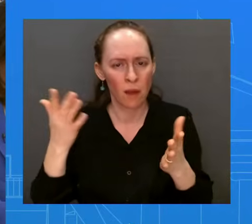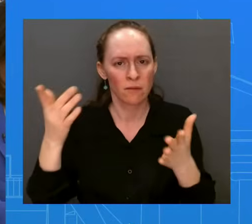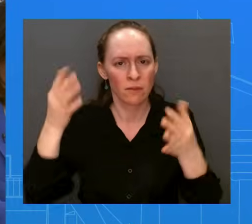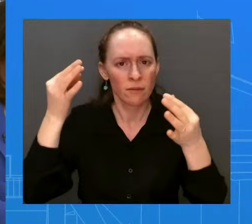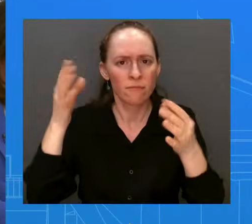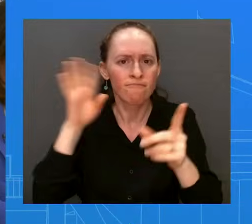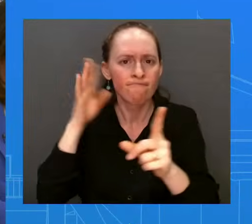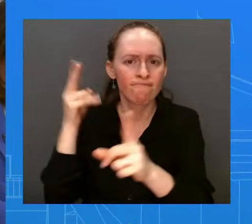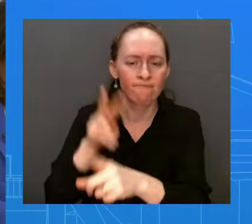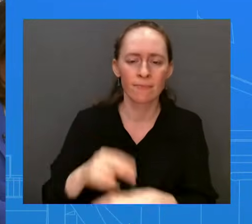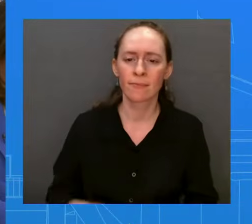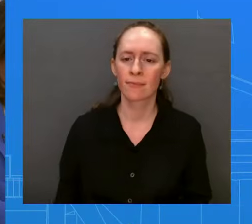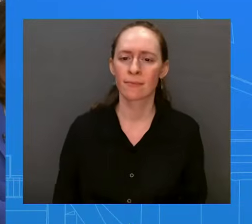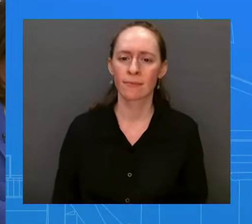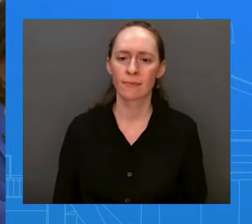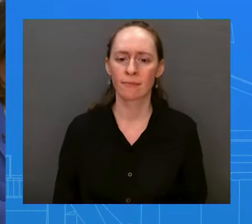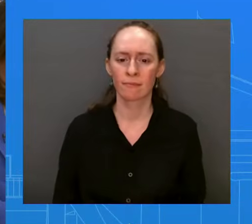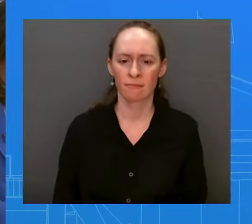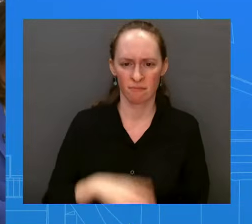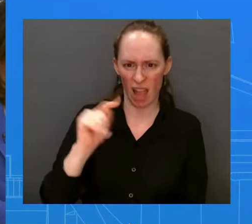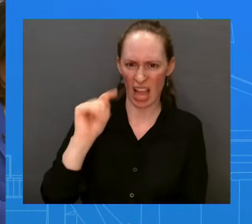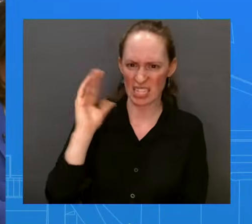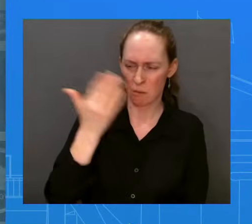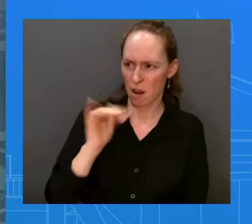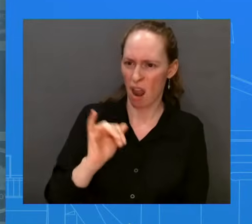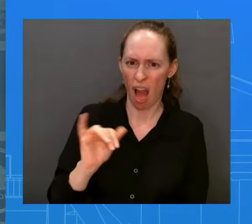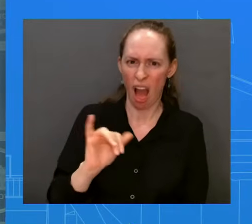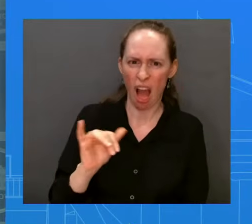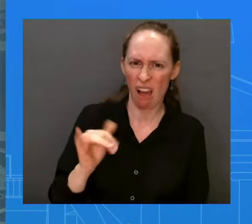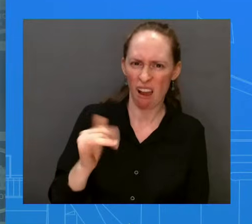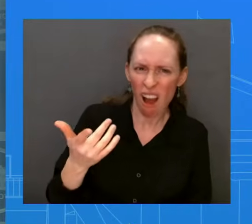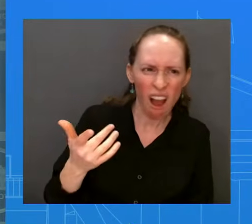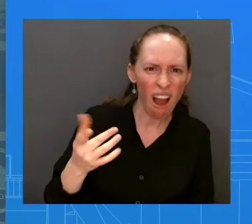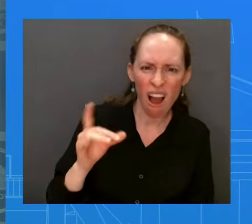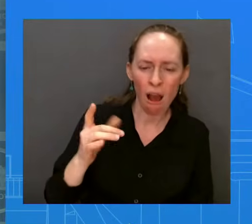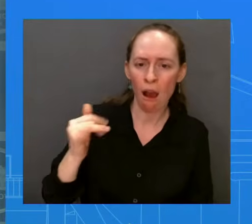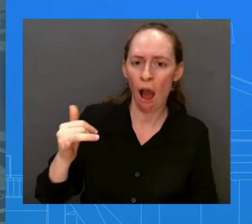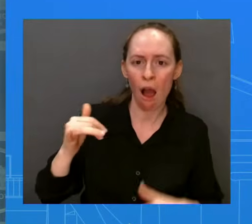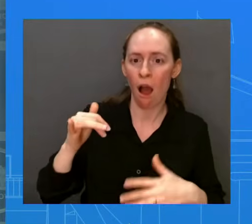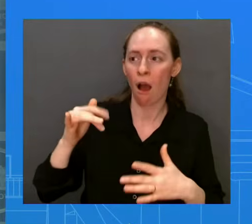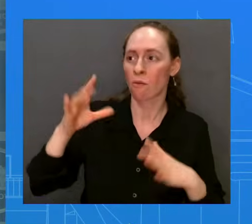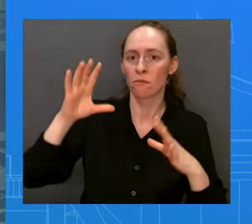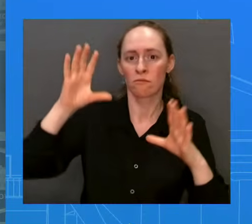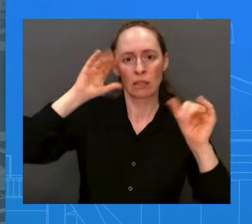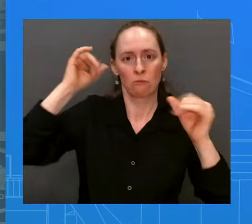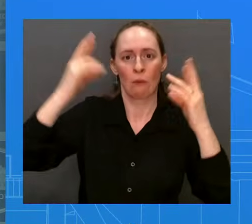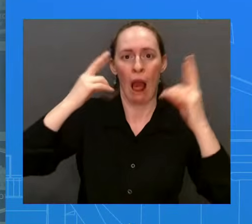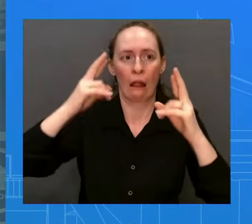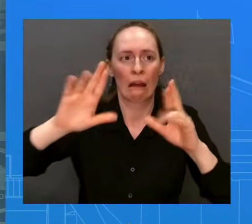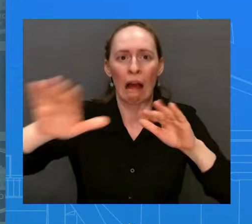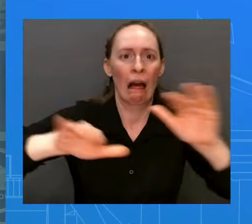that we are discovering in real time. Mr. Kirby: You're making an assumption there that I don't know that the -- I don't know that the analysis will actually bear out.